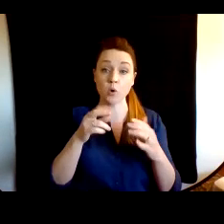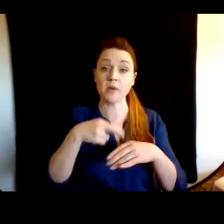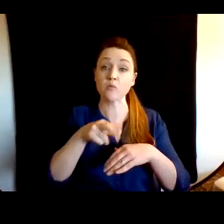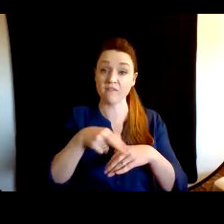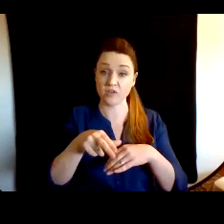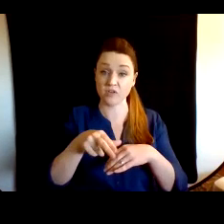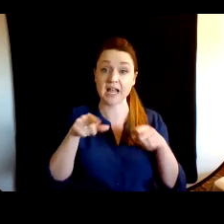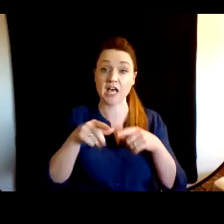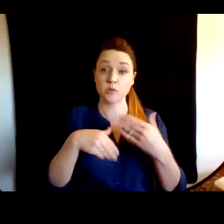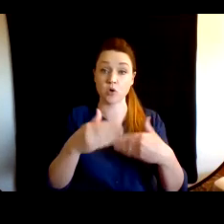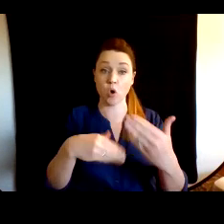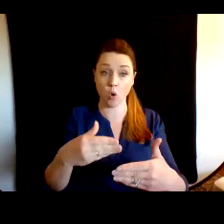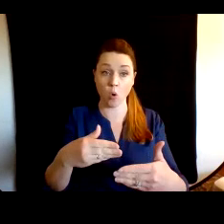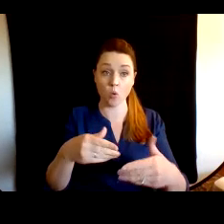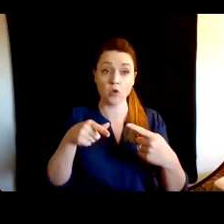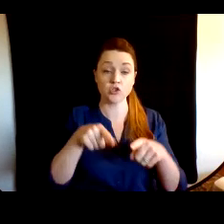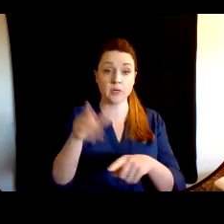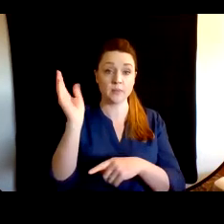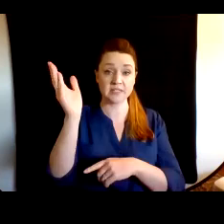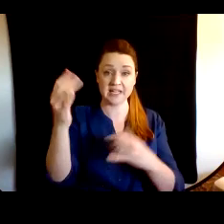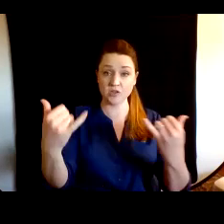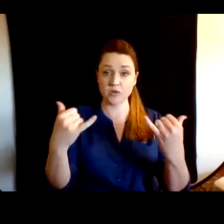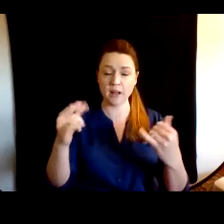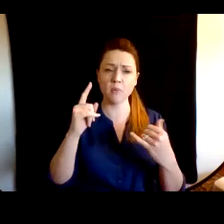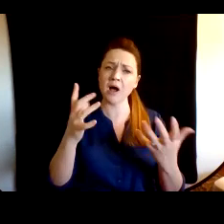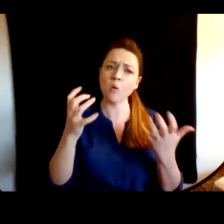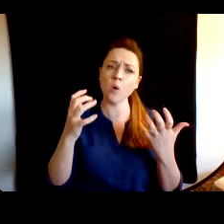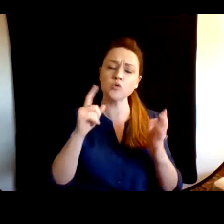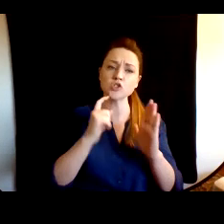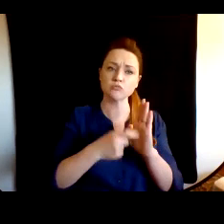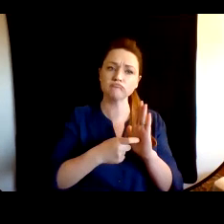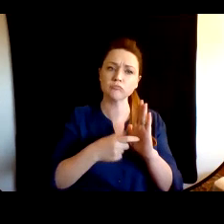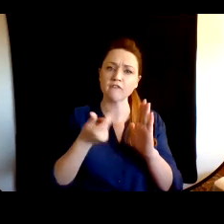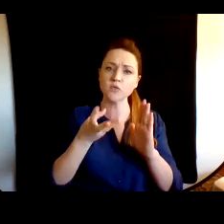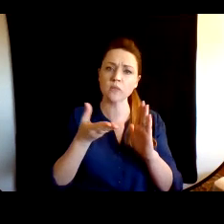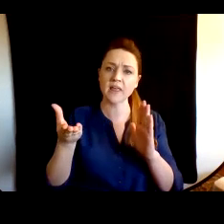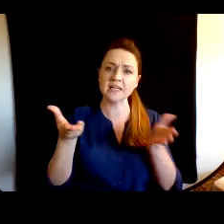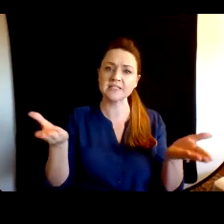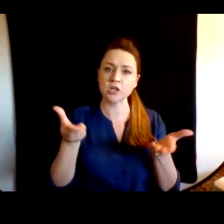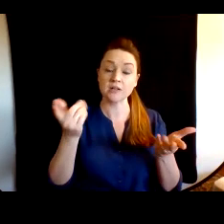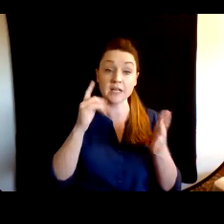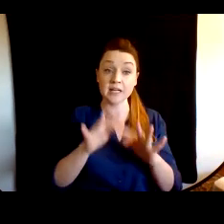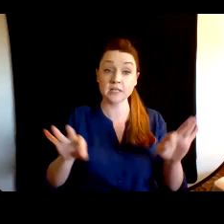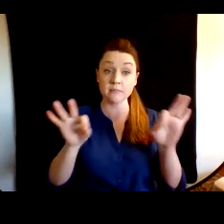as we go throughout our presentation today. But I'm just going to note a few of them here, because I think it's important to kinda frame it a bit